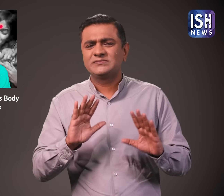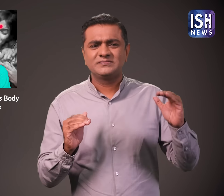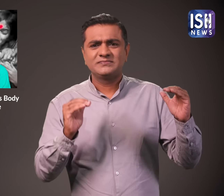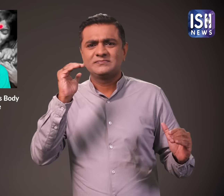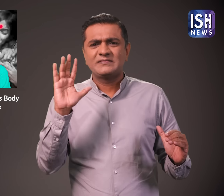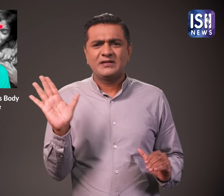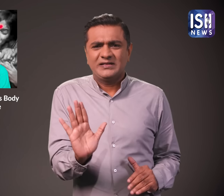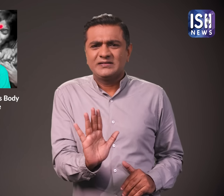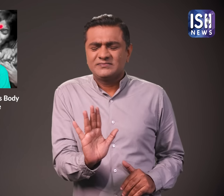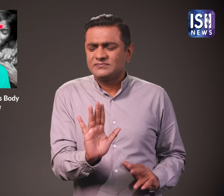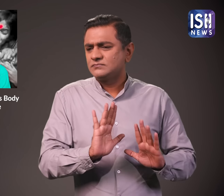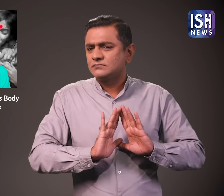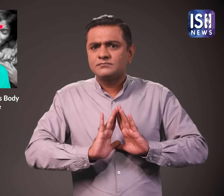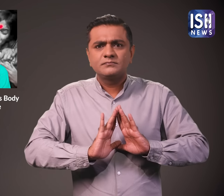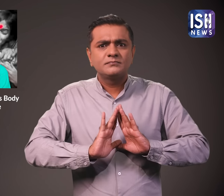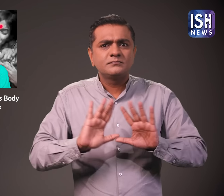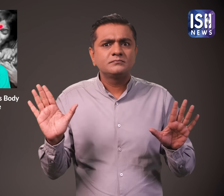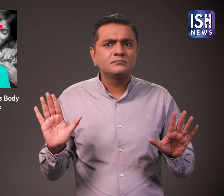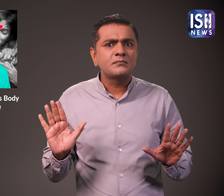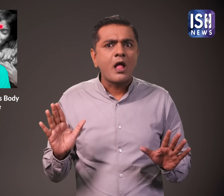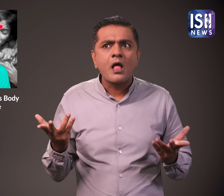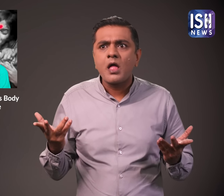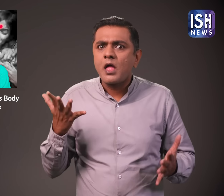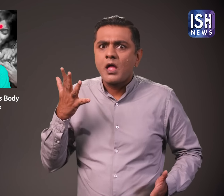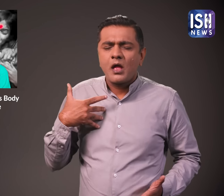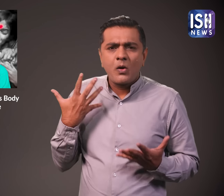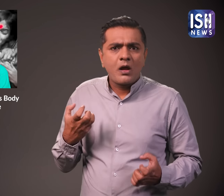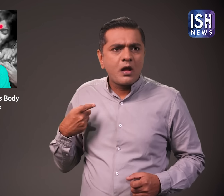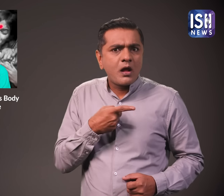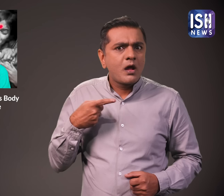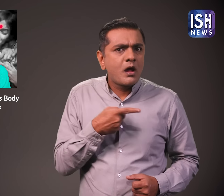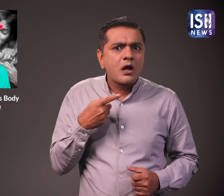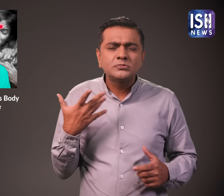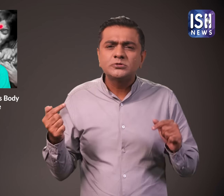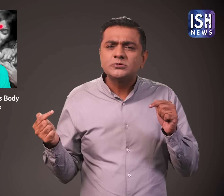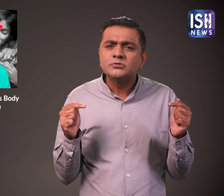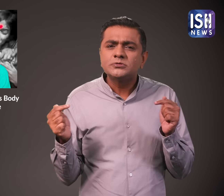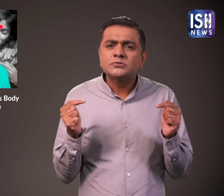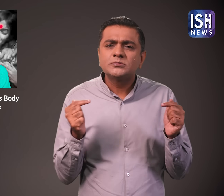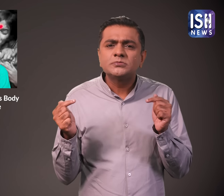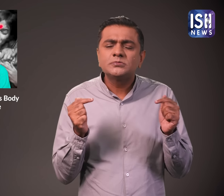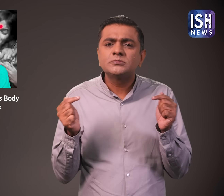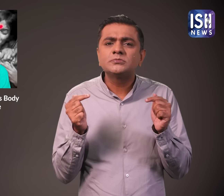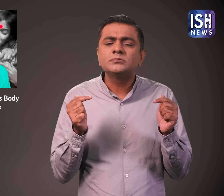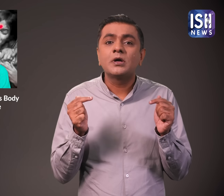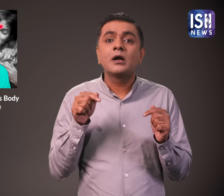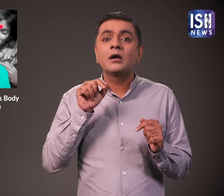Their families belonged to different castes so her family refused. Aanchal remained persistent. The matter escalated.